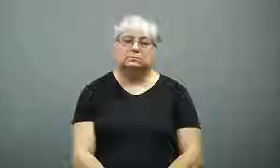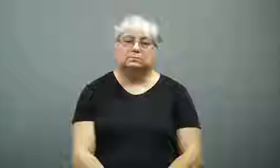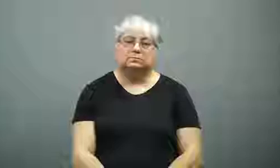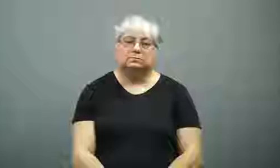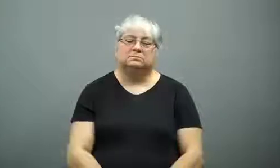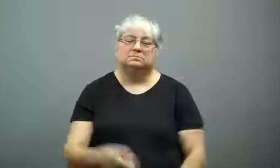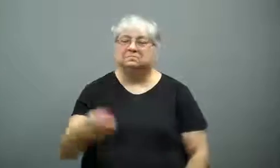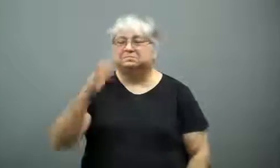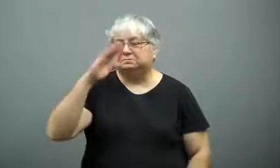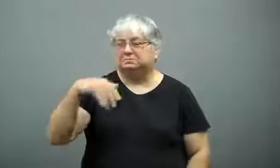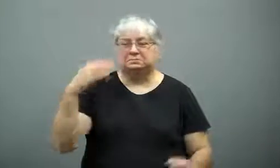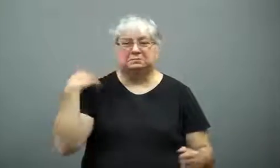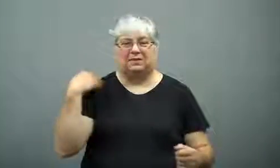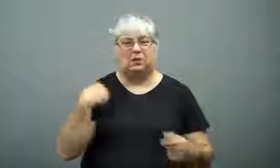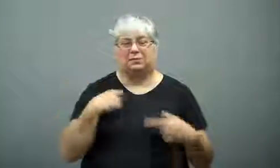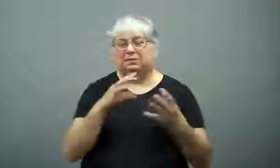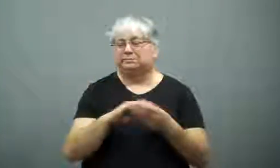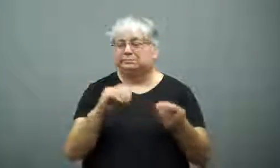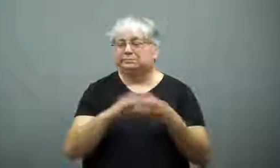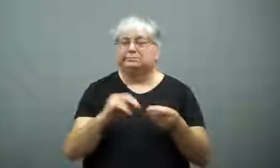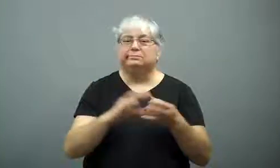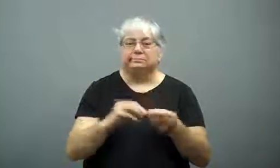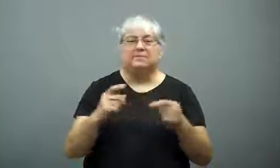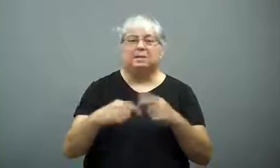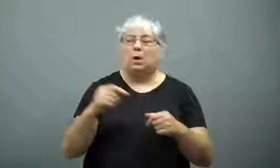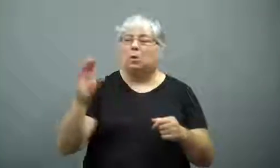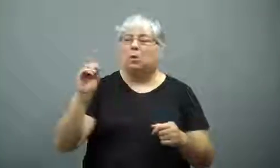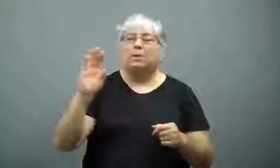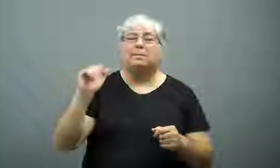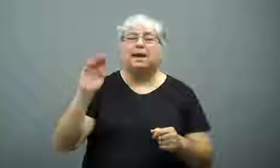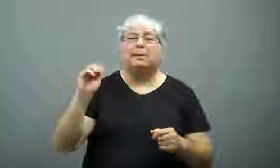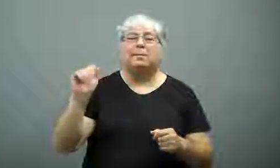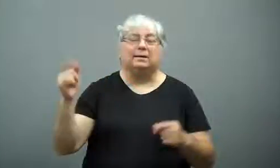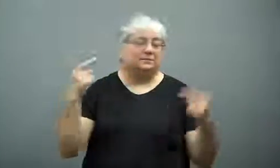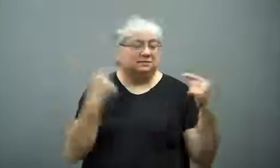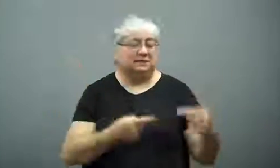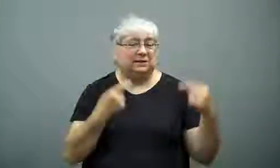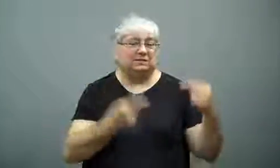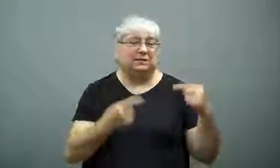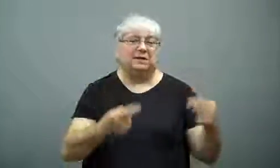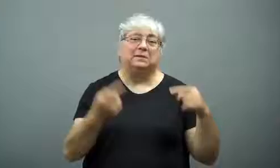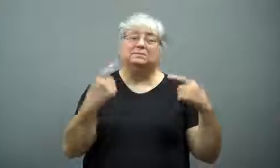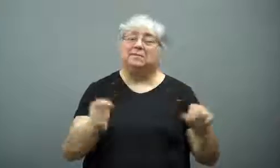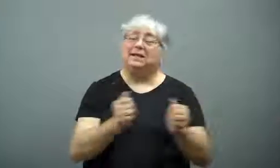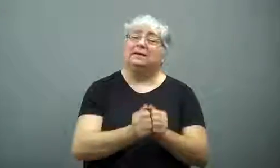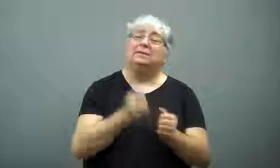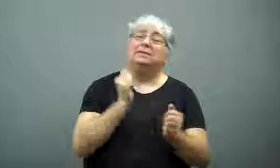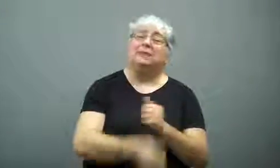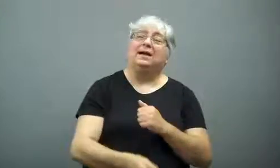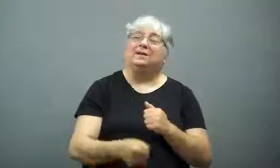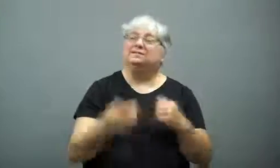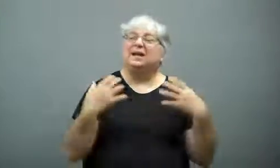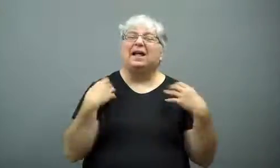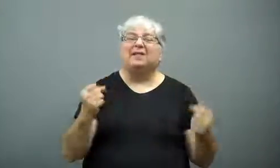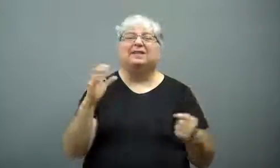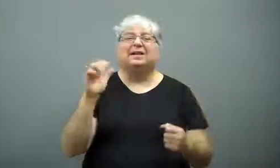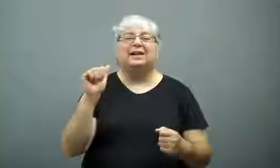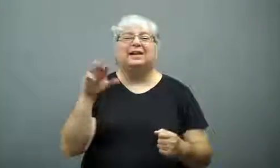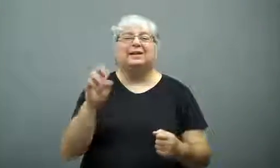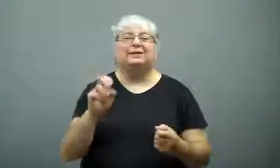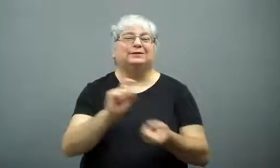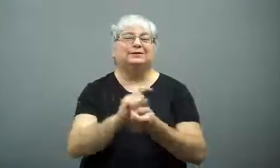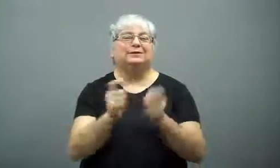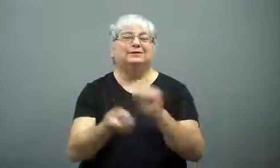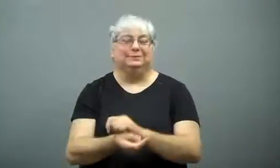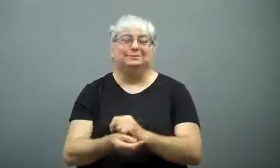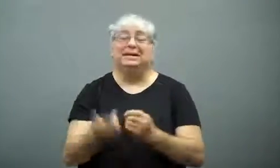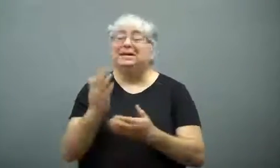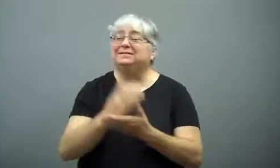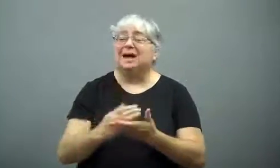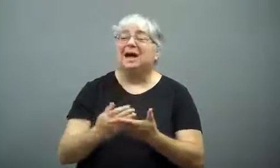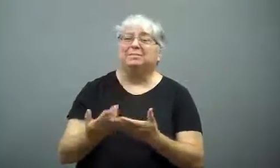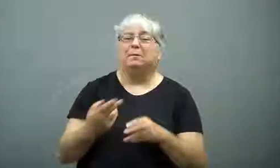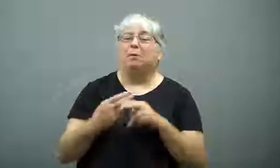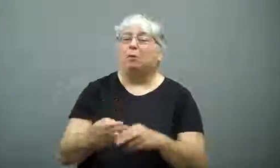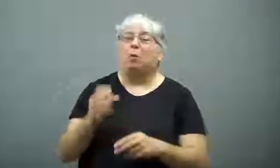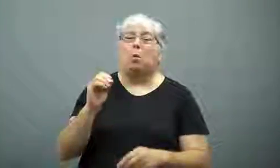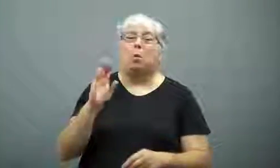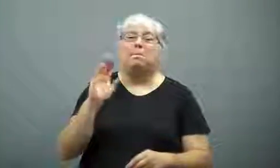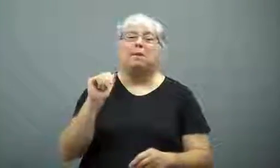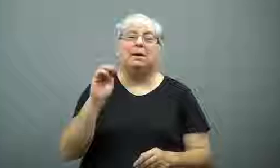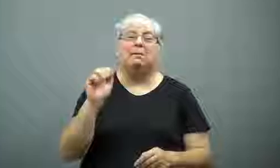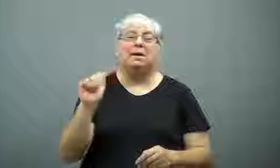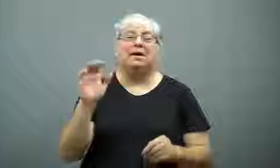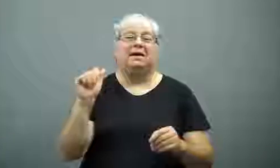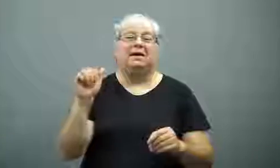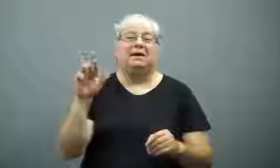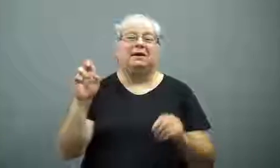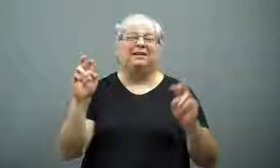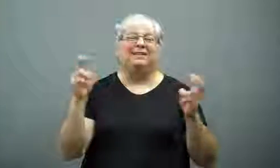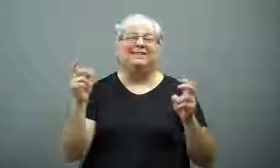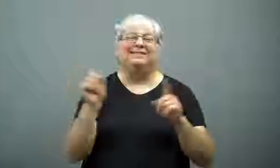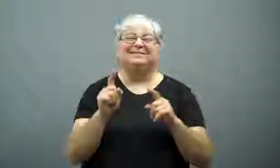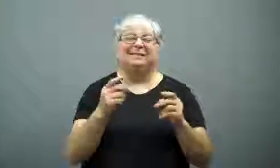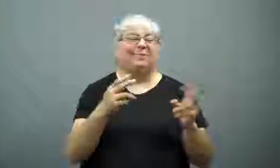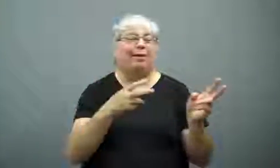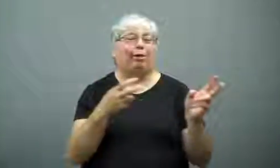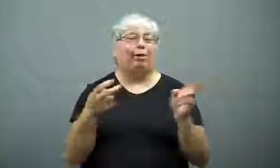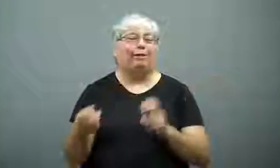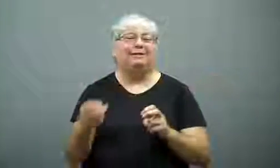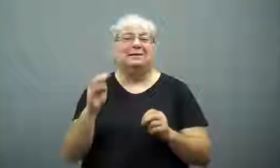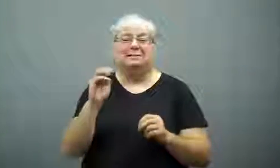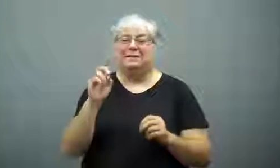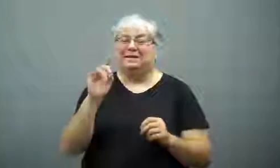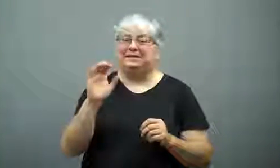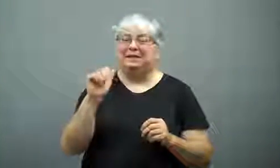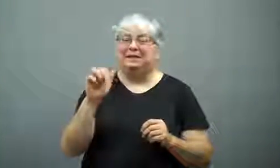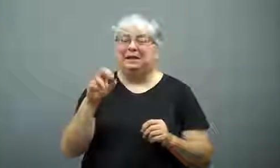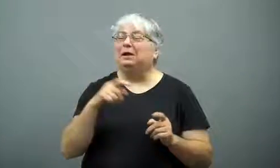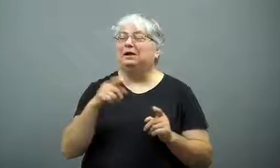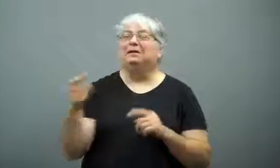I've talked before about Obama's fight to pass health care law changes.